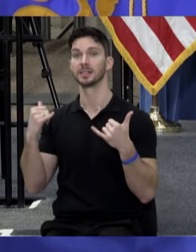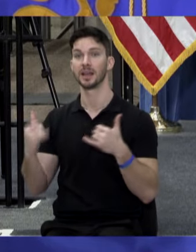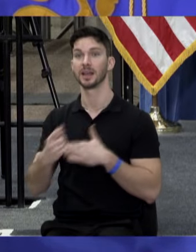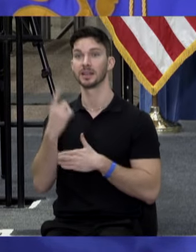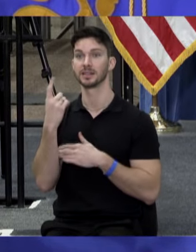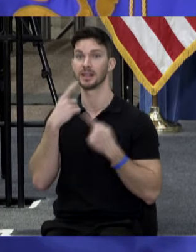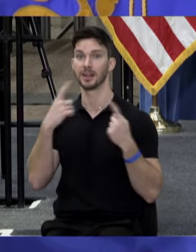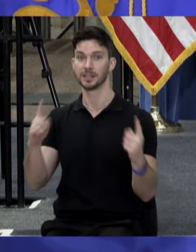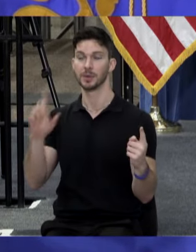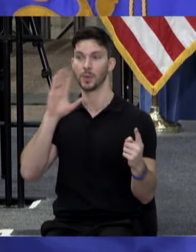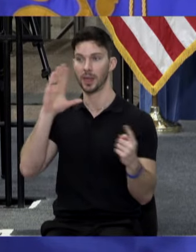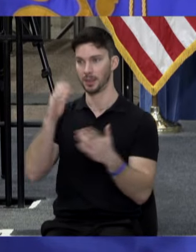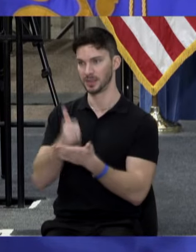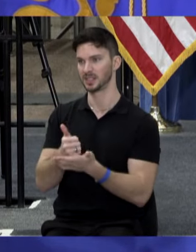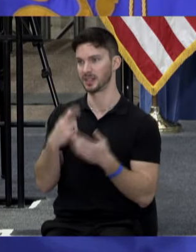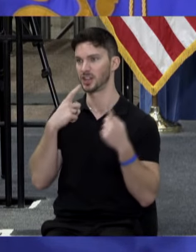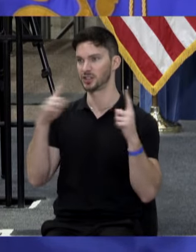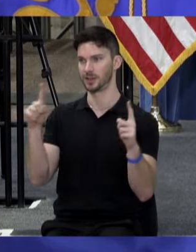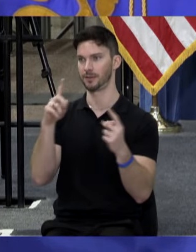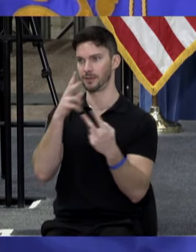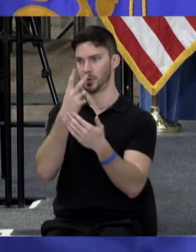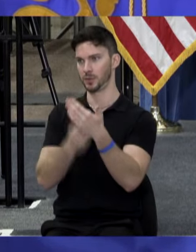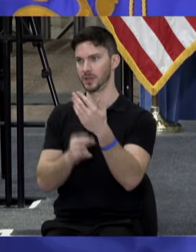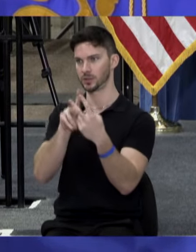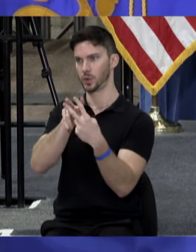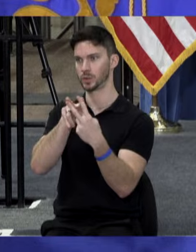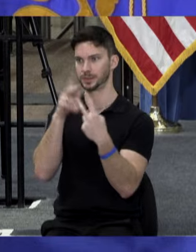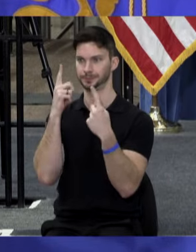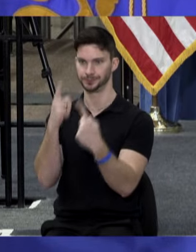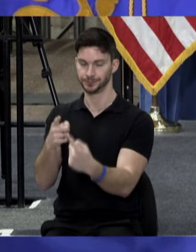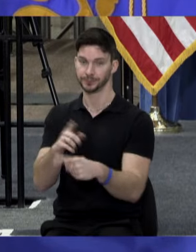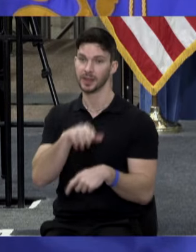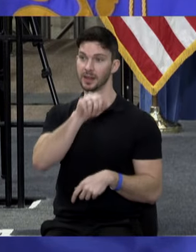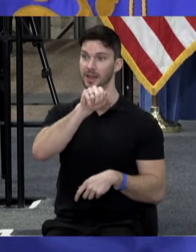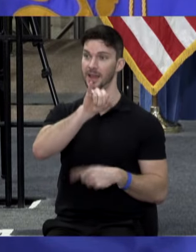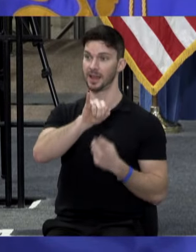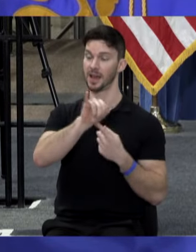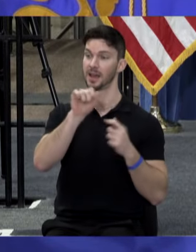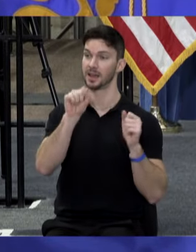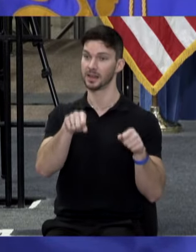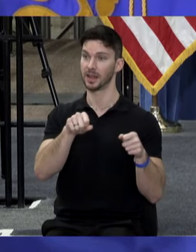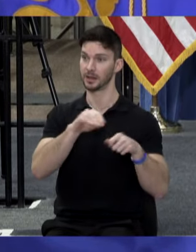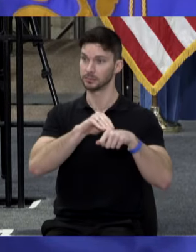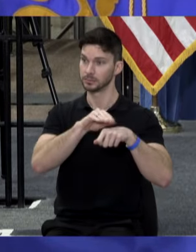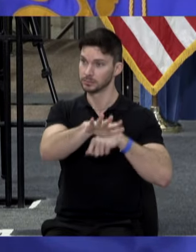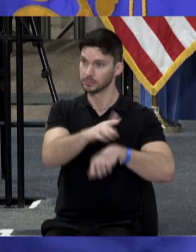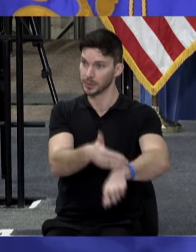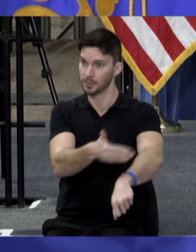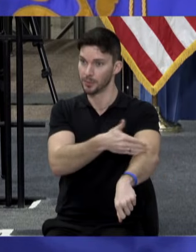of those goals. AI can change caregiving, but it will never replace compassion. It will never